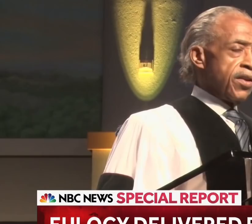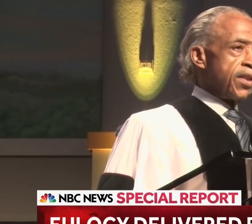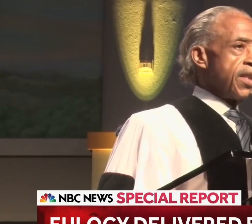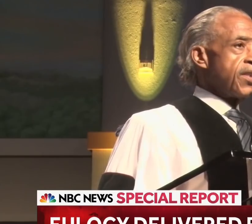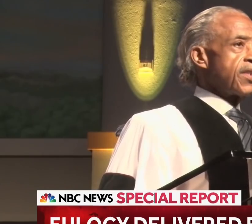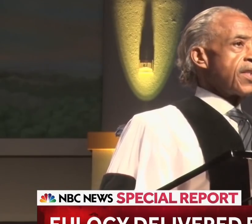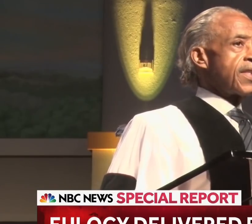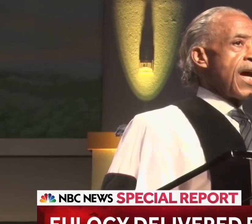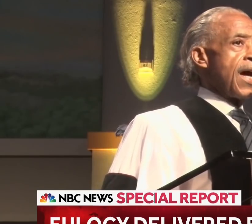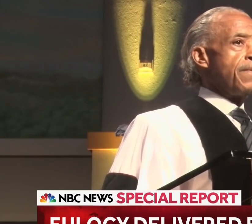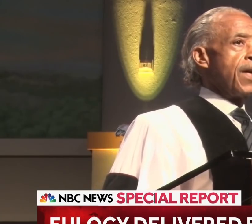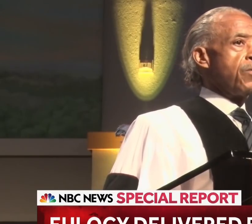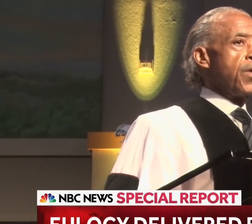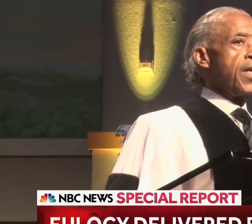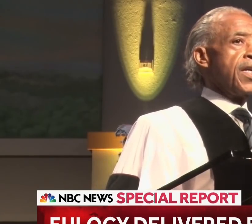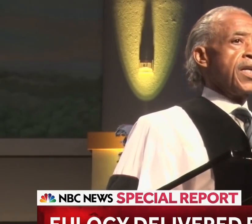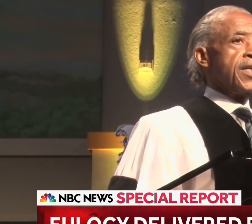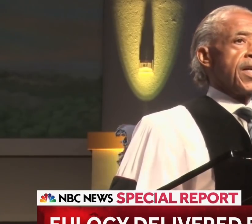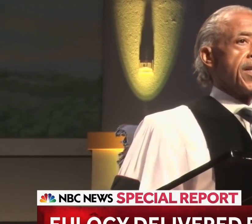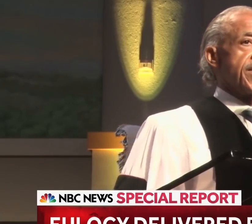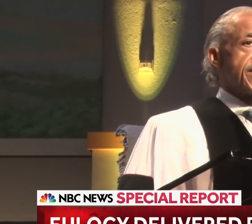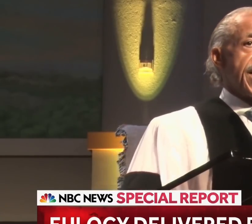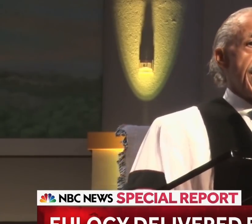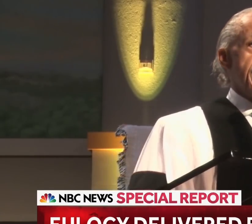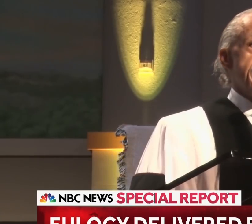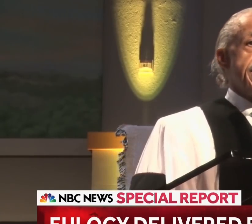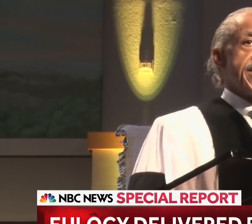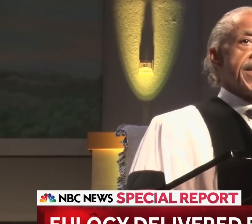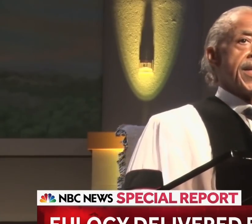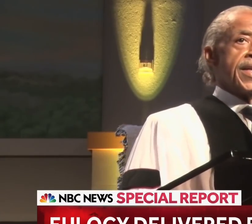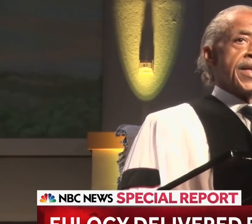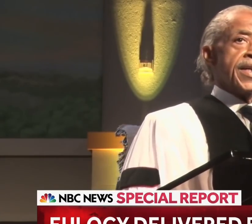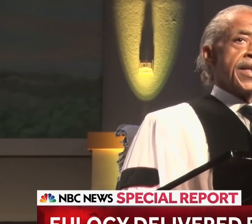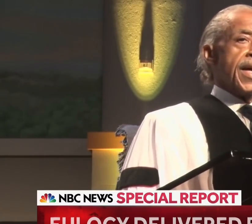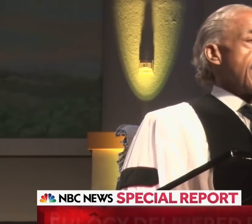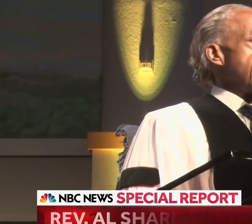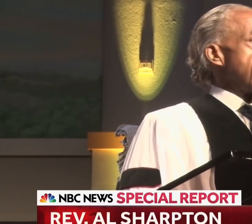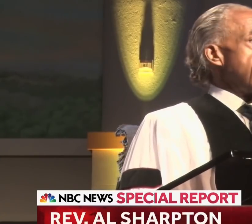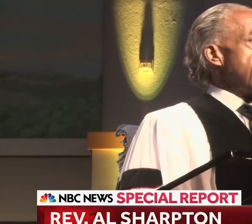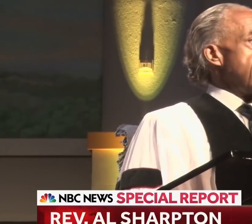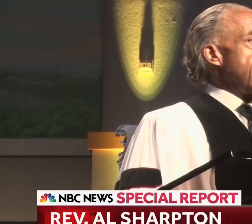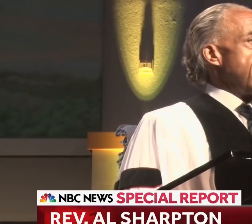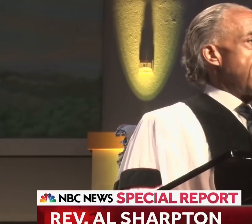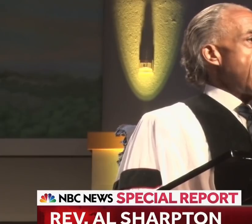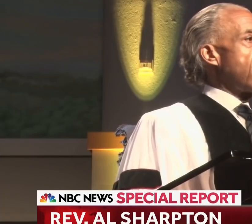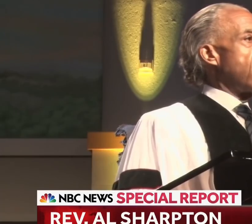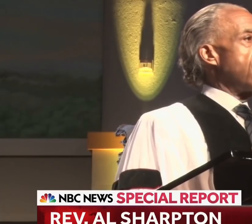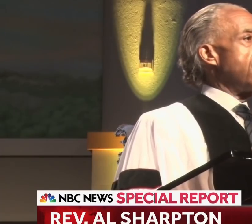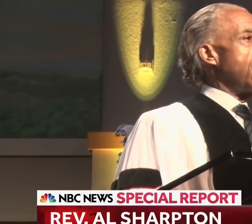AND THIS FAMILY HAS BORNE THIS,